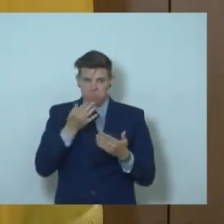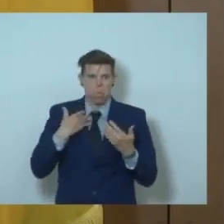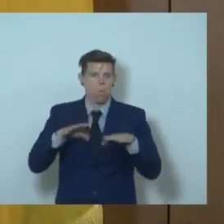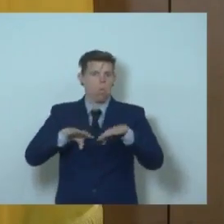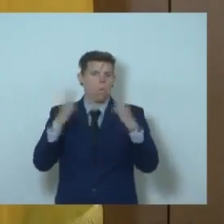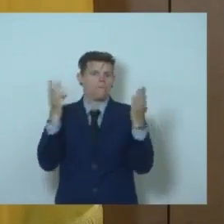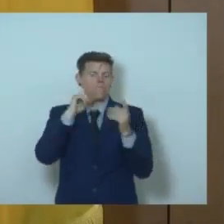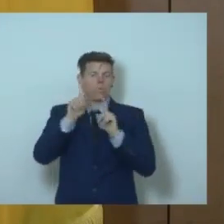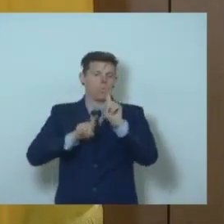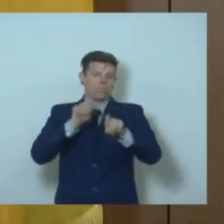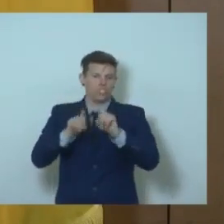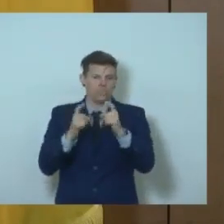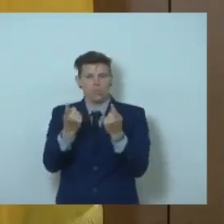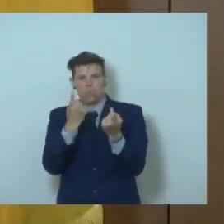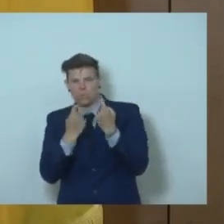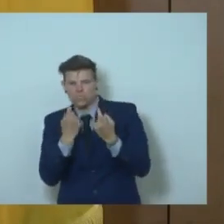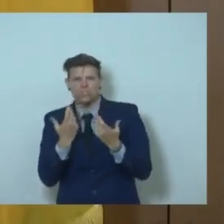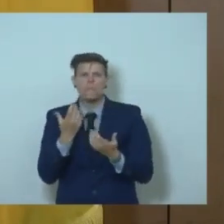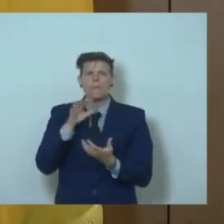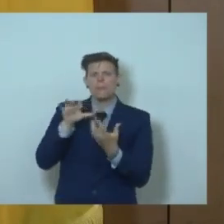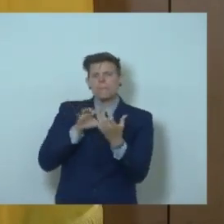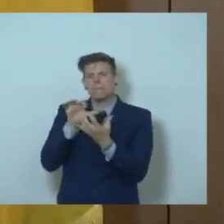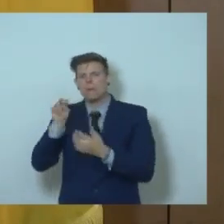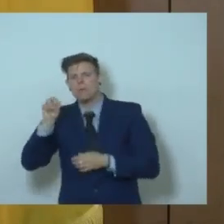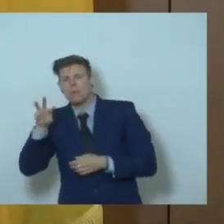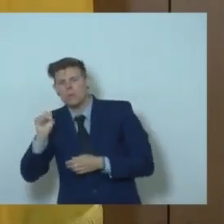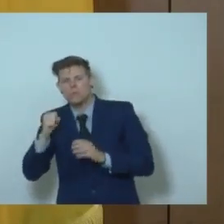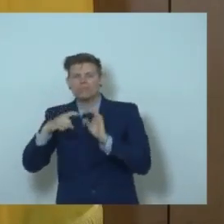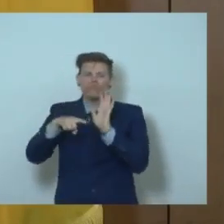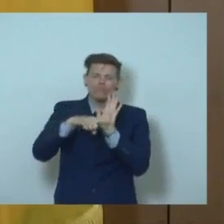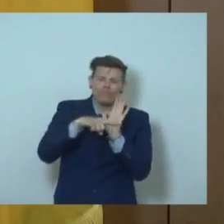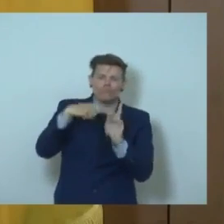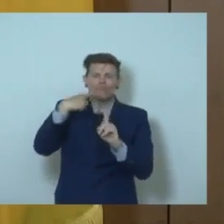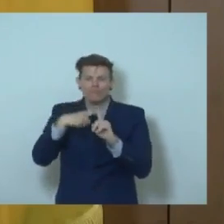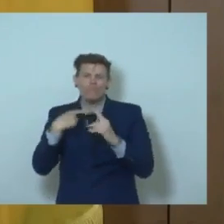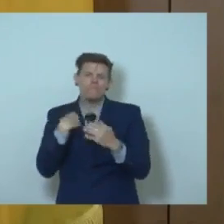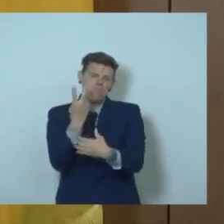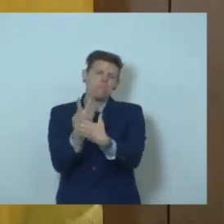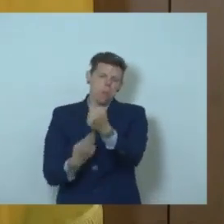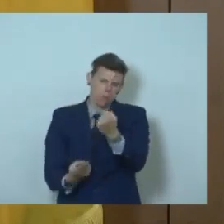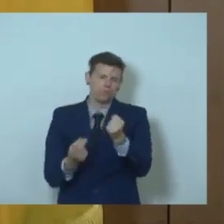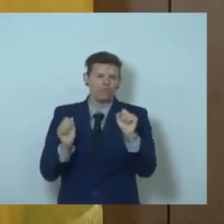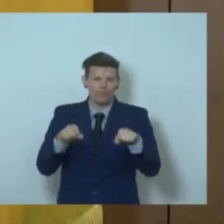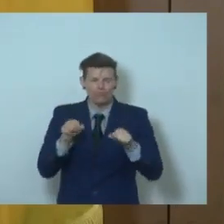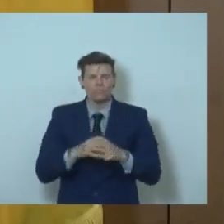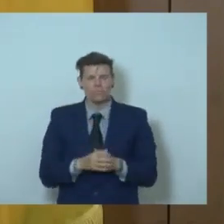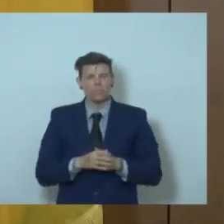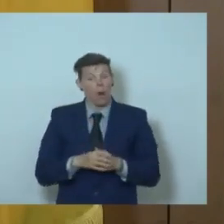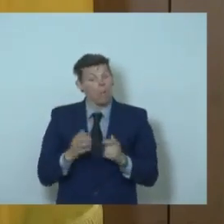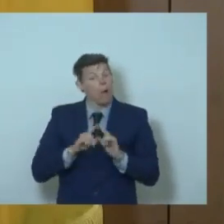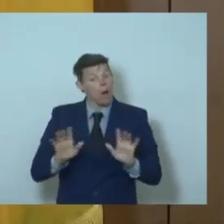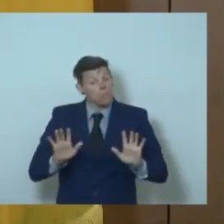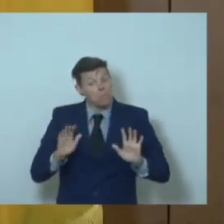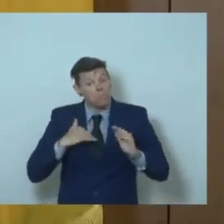I THOUGHT IT WAS BUT I WANT TO MAKE SURE ALL RIGHT AS WE END WE’RE ABOUT READY FOR QUESTIONS.